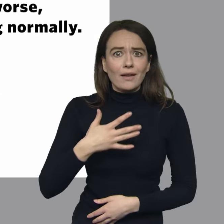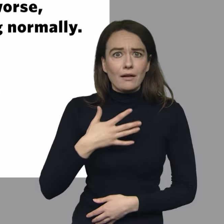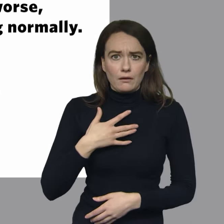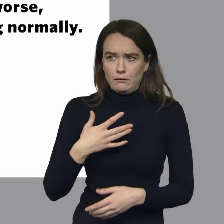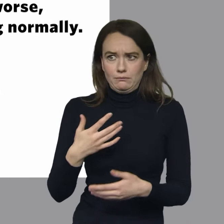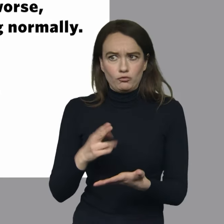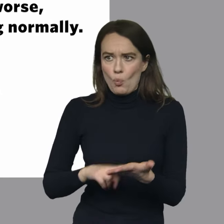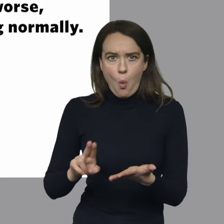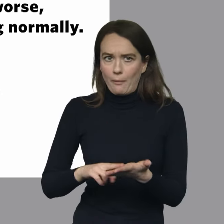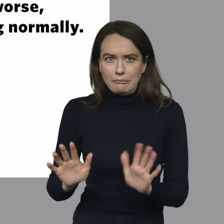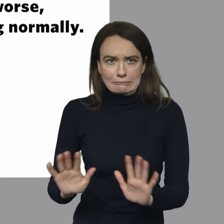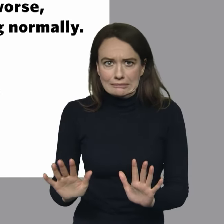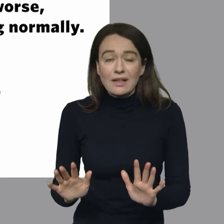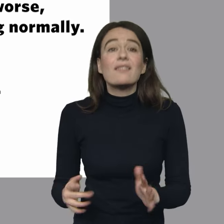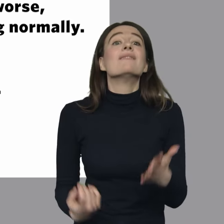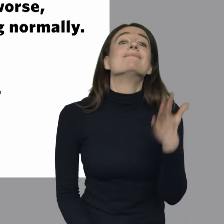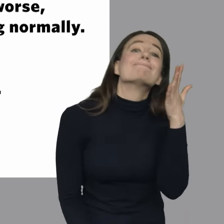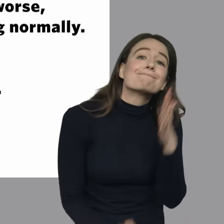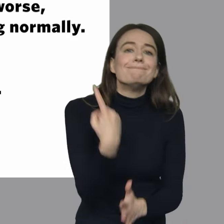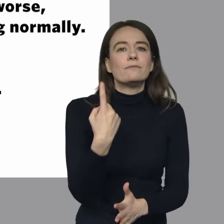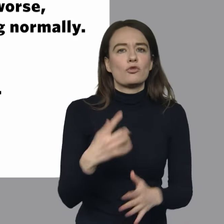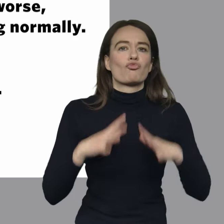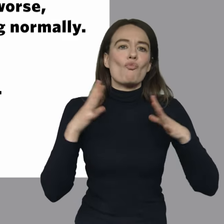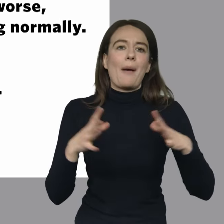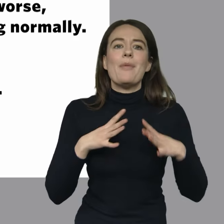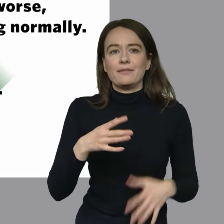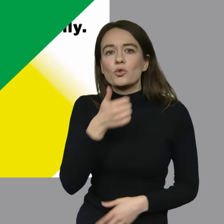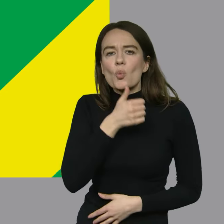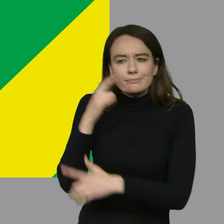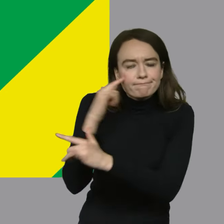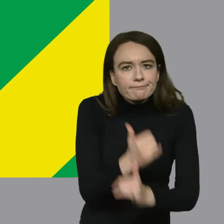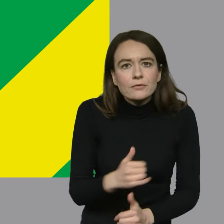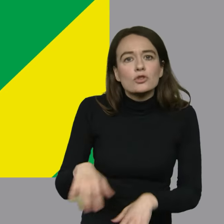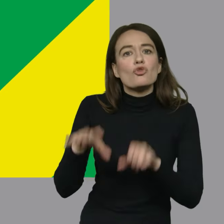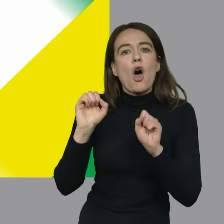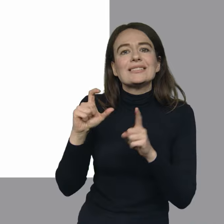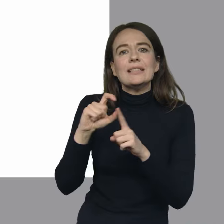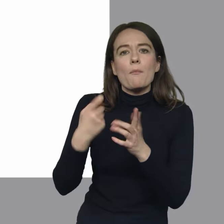If this happens, then be prepared to use basic life support and start CPR.